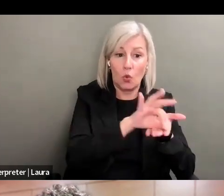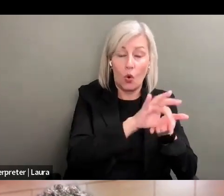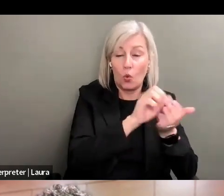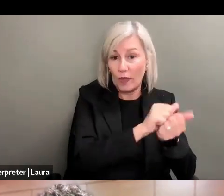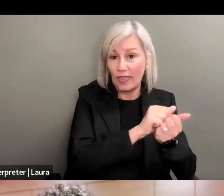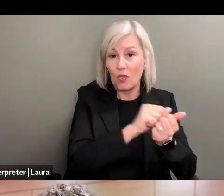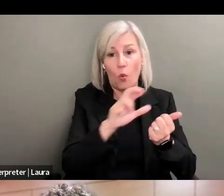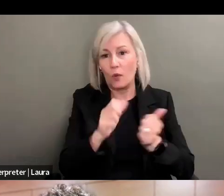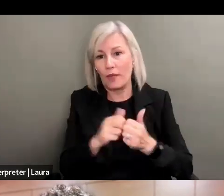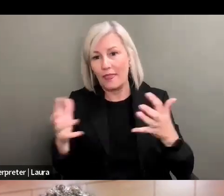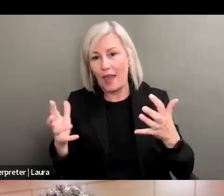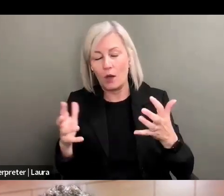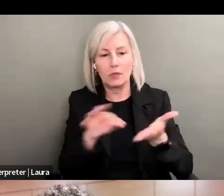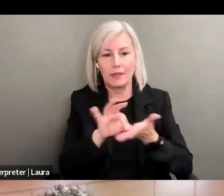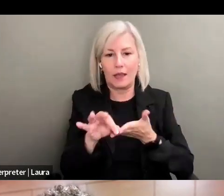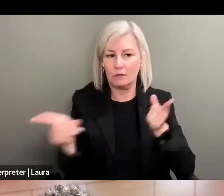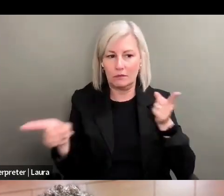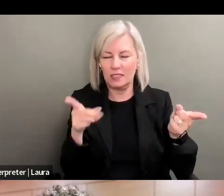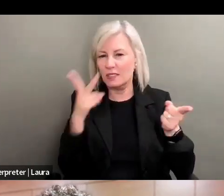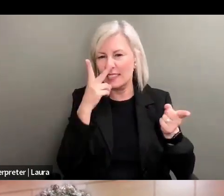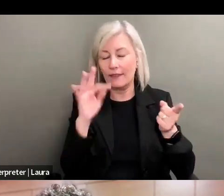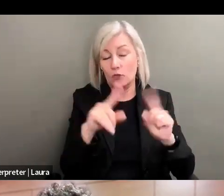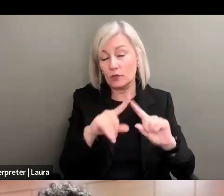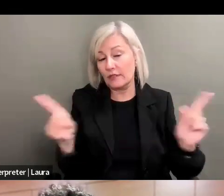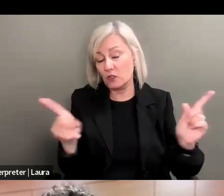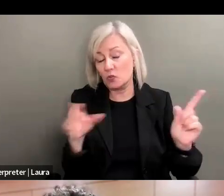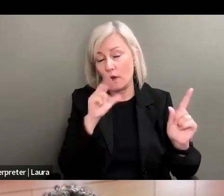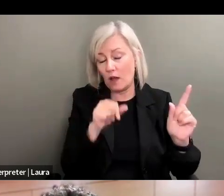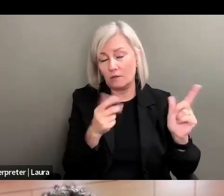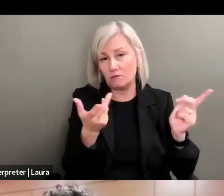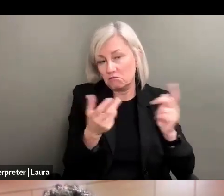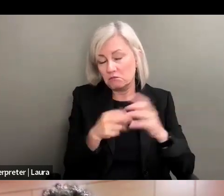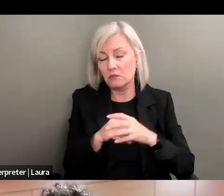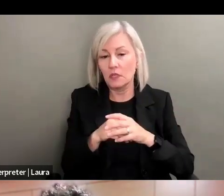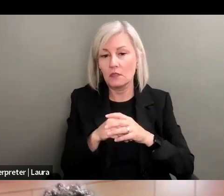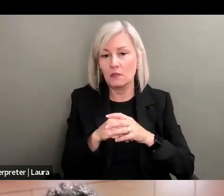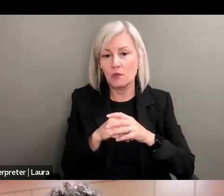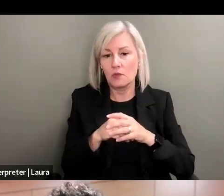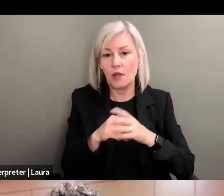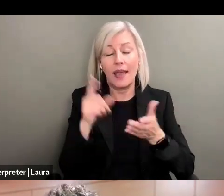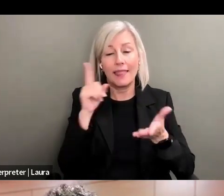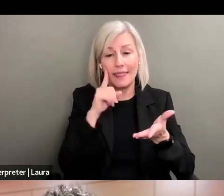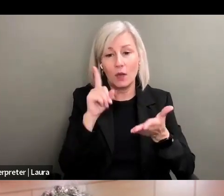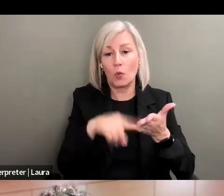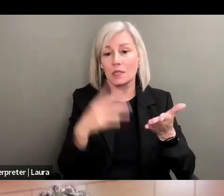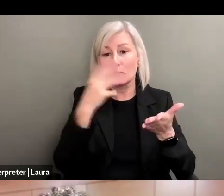that wrong to see if there's even that much of a difference. You could do things like that. I think the beauty in it is the greyness.